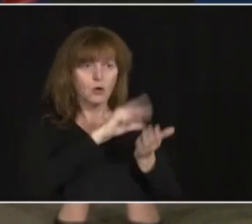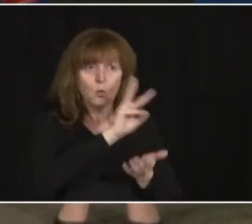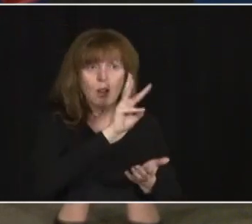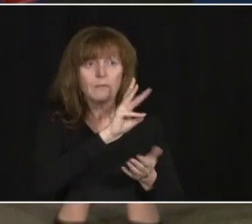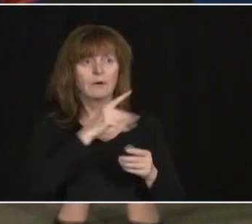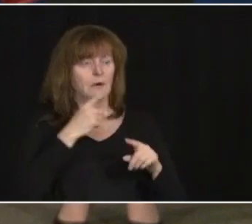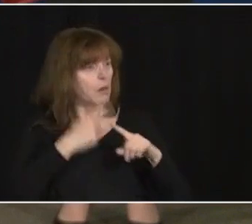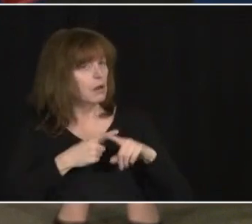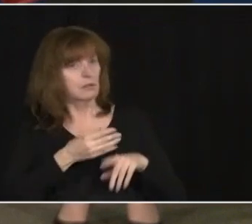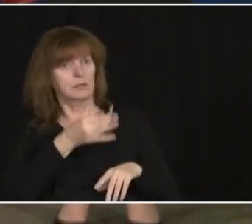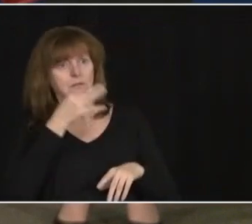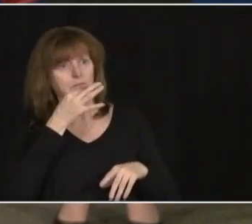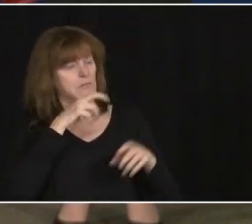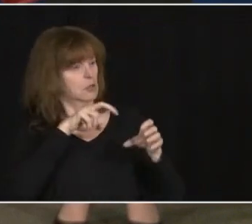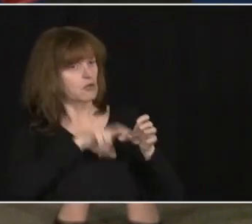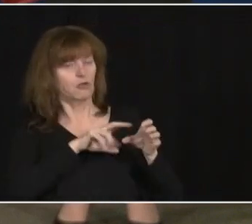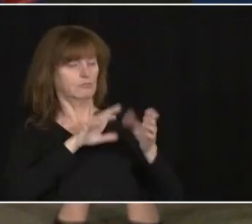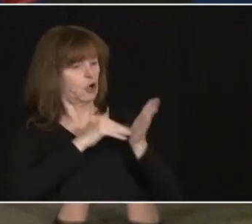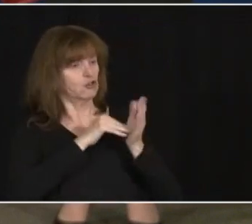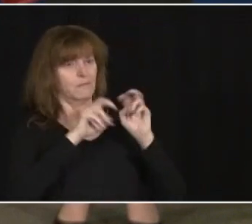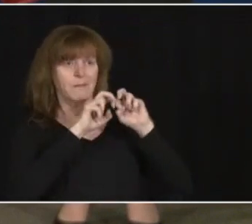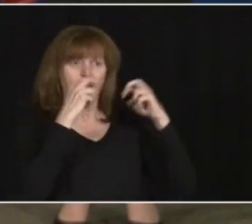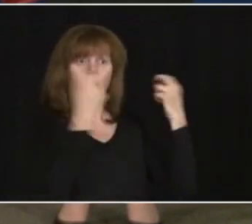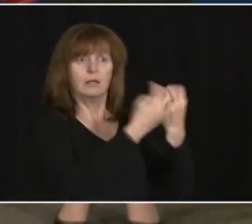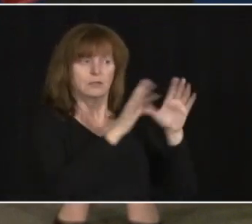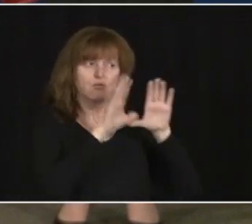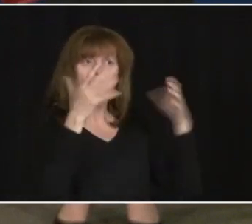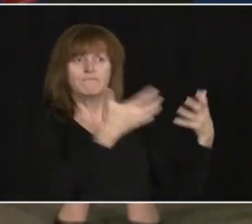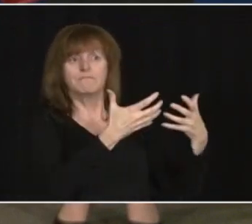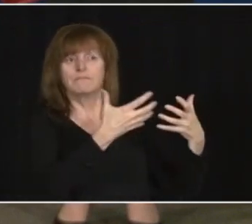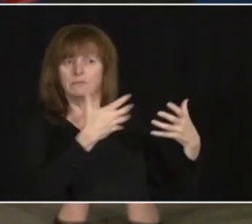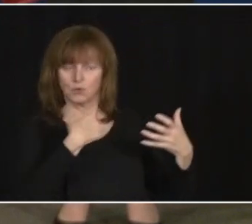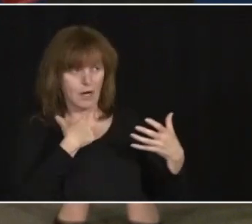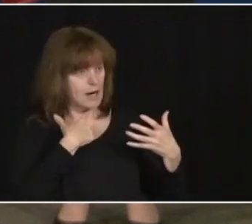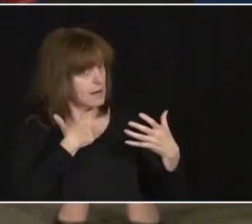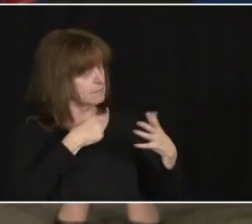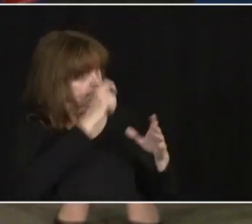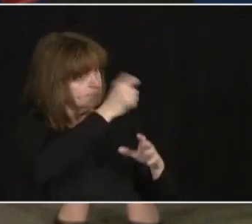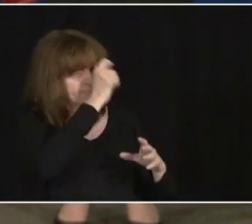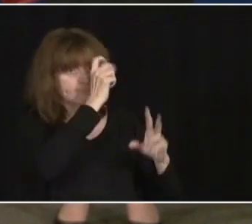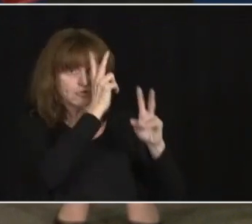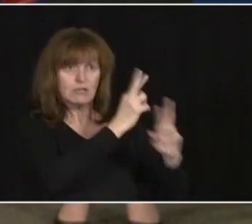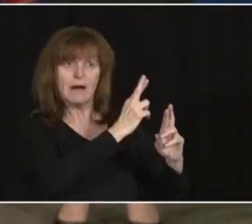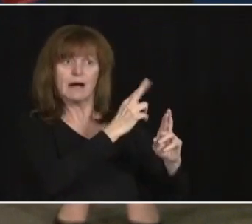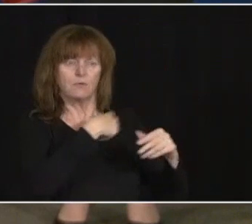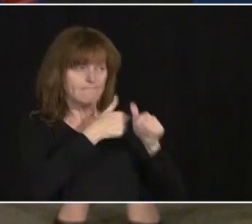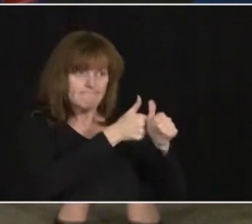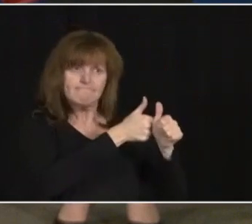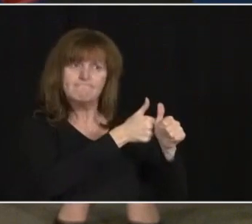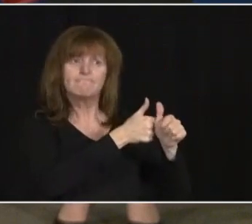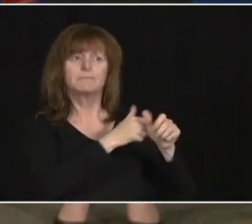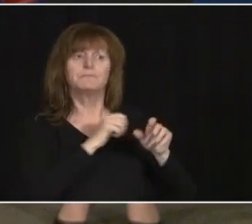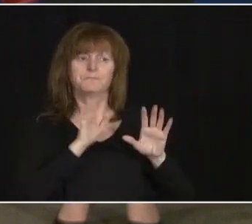team and health professionals at the command table and I will never waiver from that. But go back to your